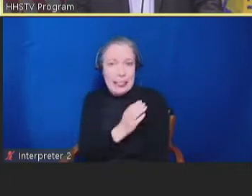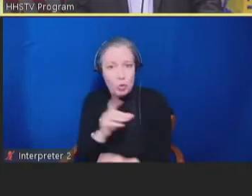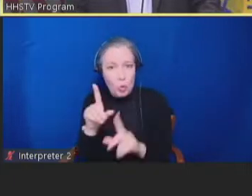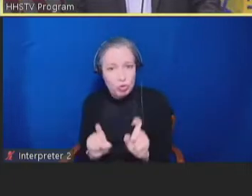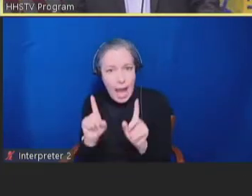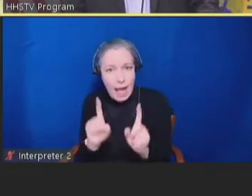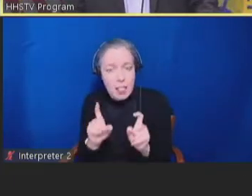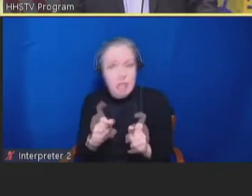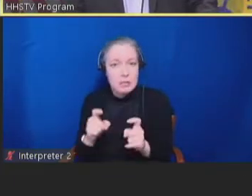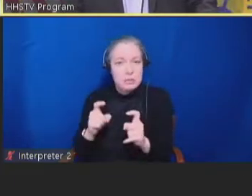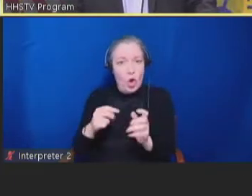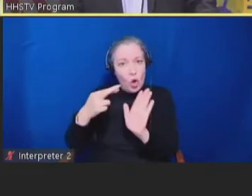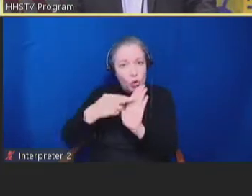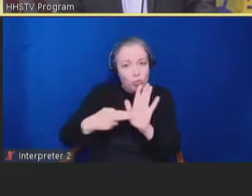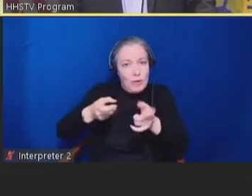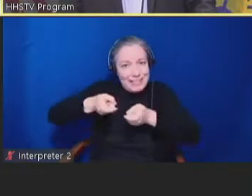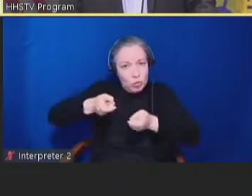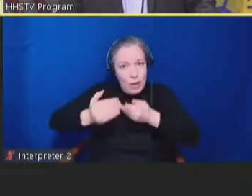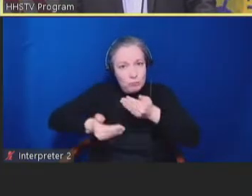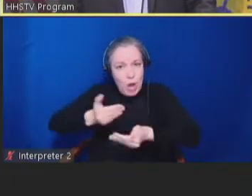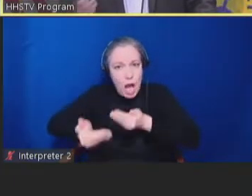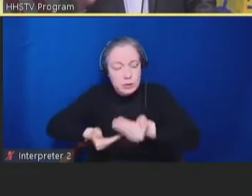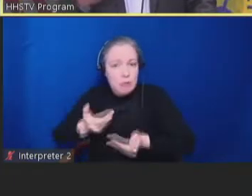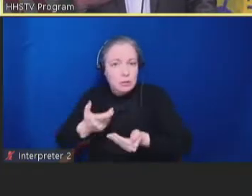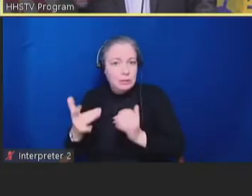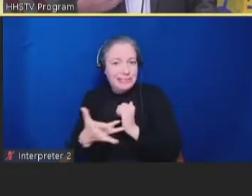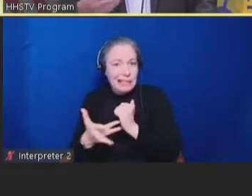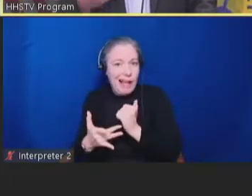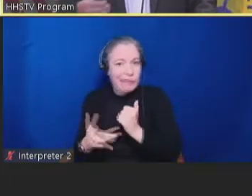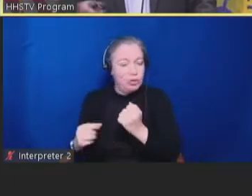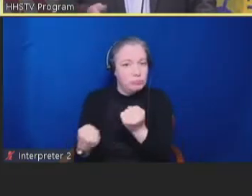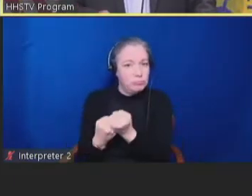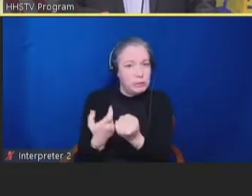the technologies that really drive vaccines, and the infrastructure required to be able